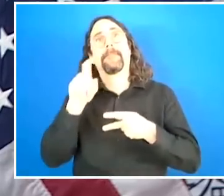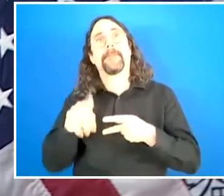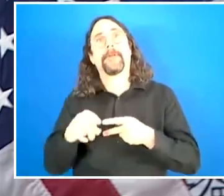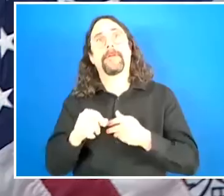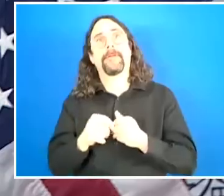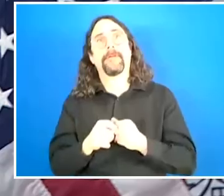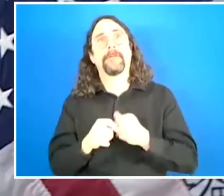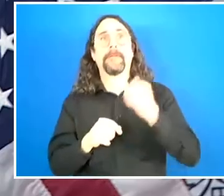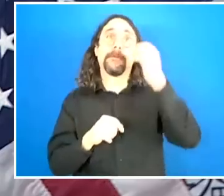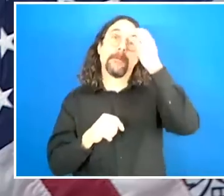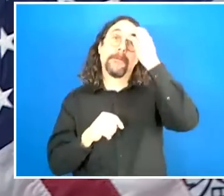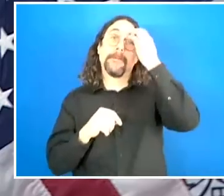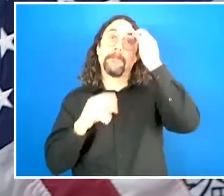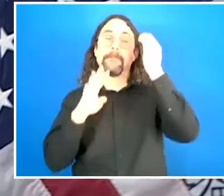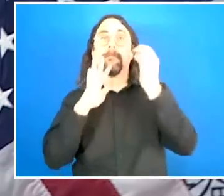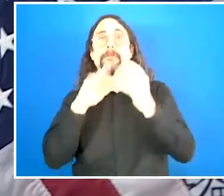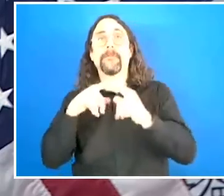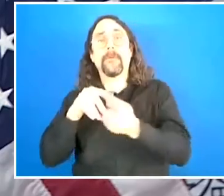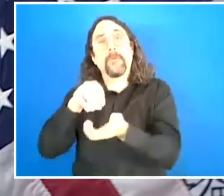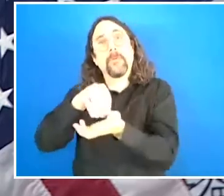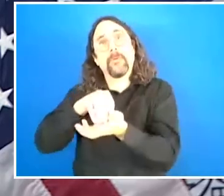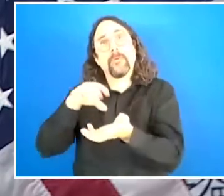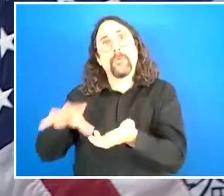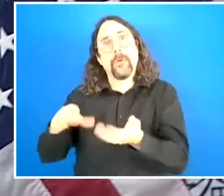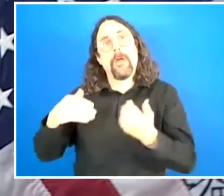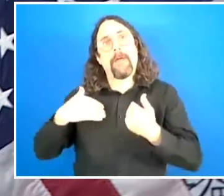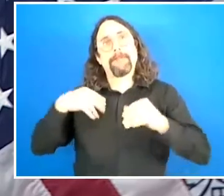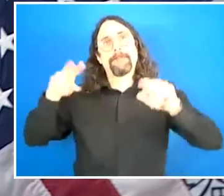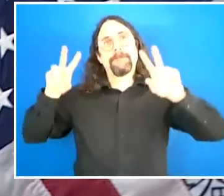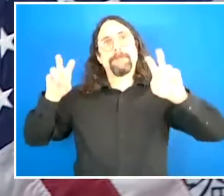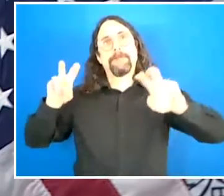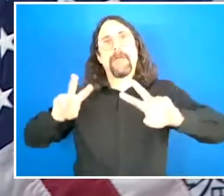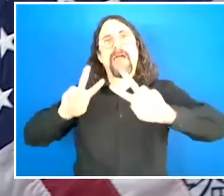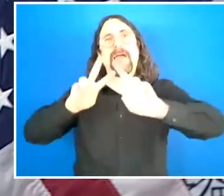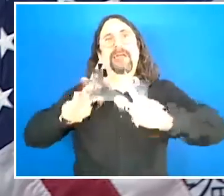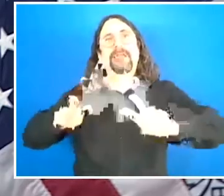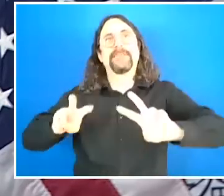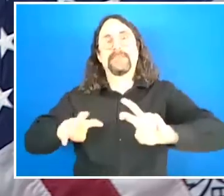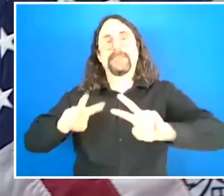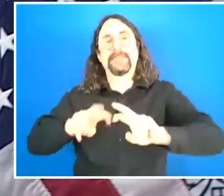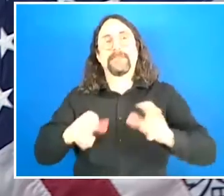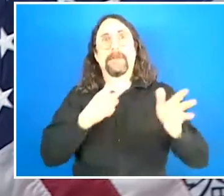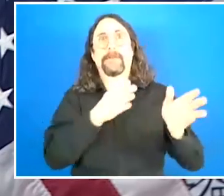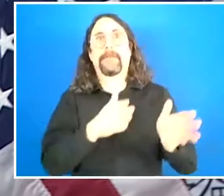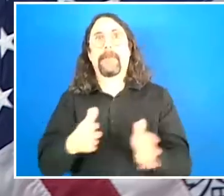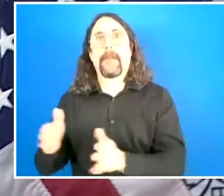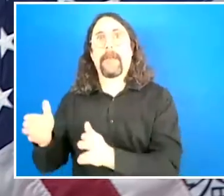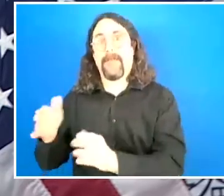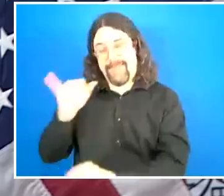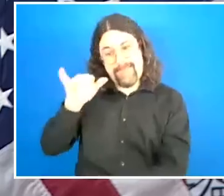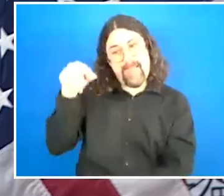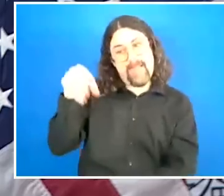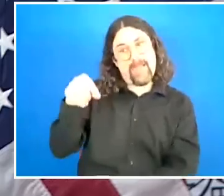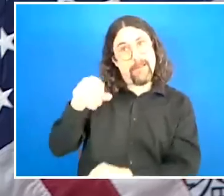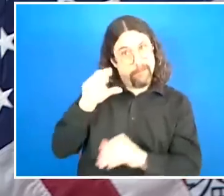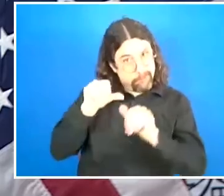WHAT IS THE DEAL WE'RE WORKING ON TOPR OVIDE ATTH ADDITIONAL NEED